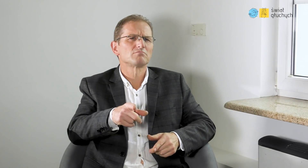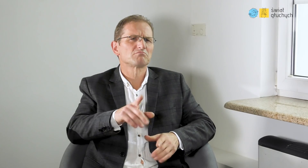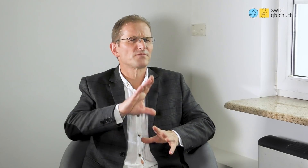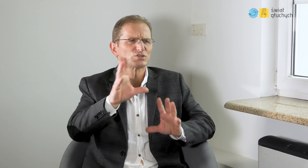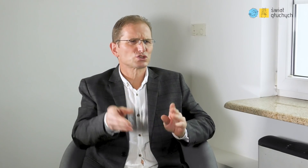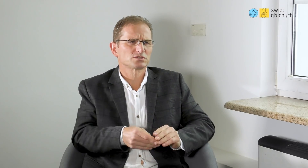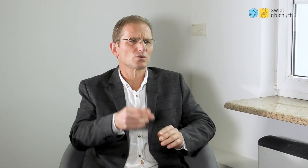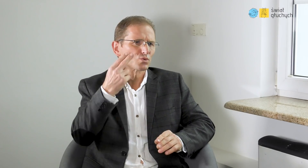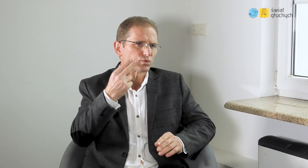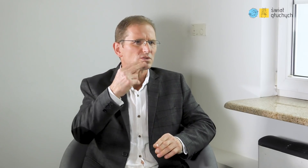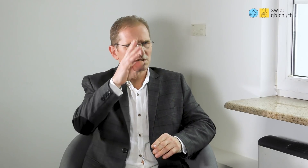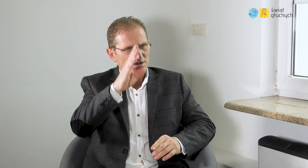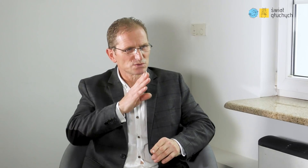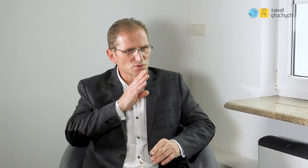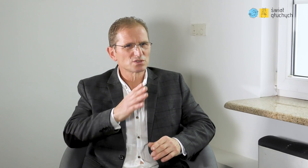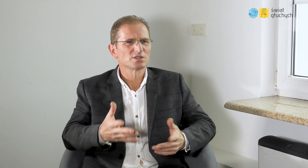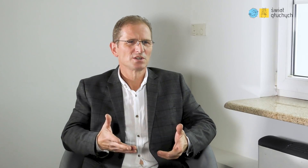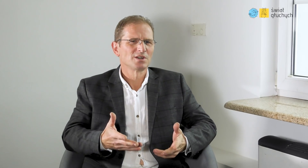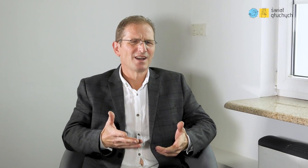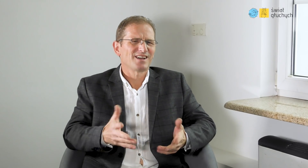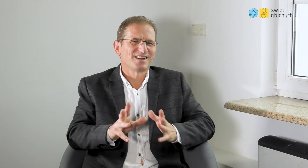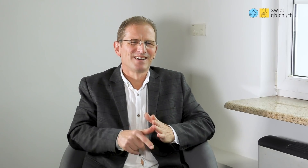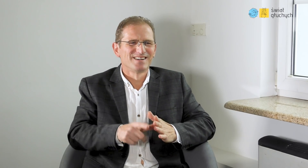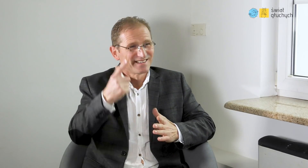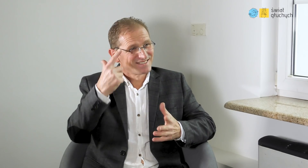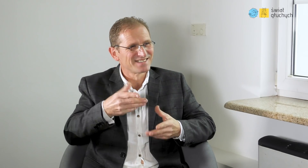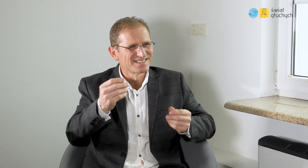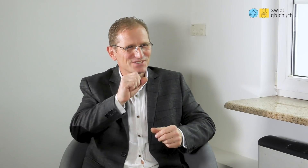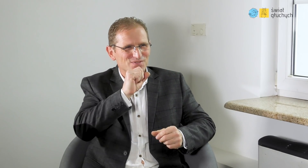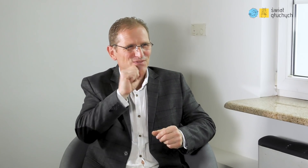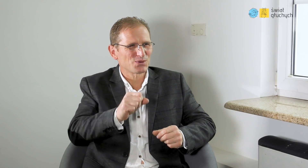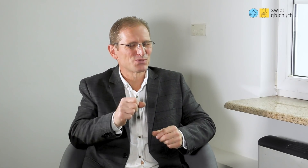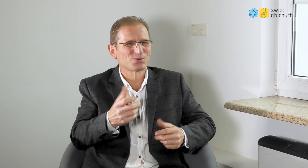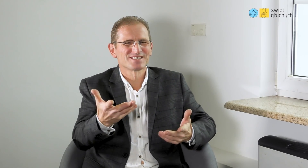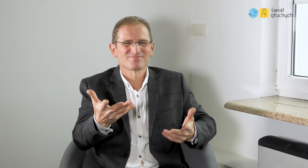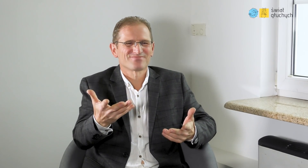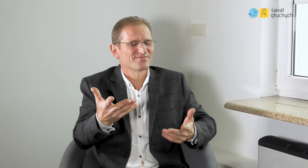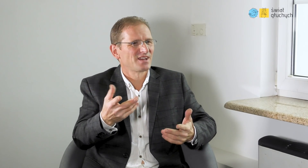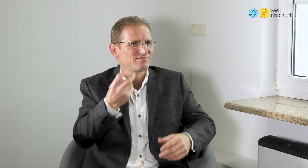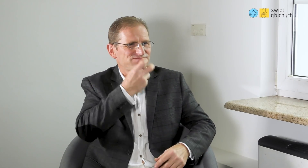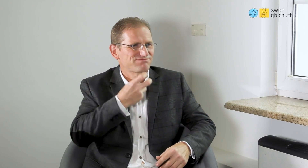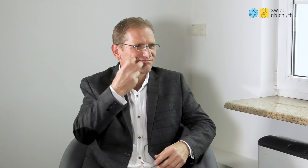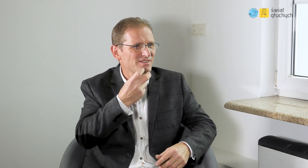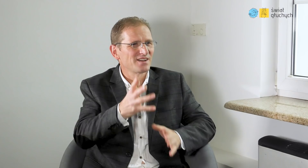We were all together, deaf and hard of hearing. There was no development for our society, at school they said,